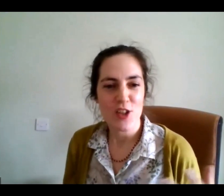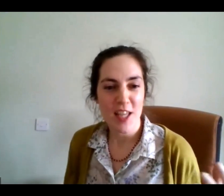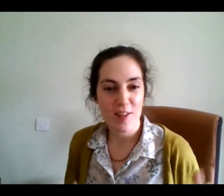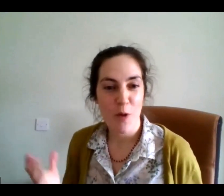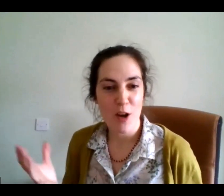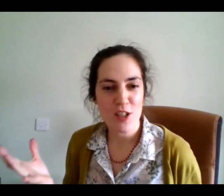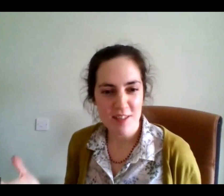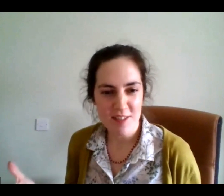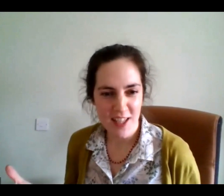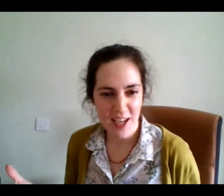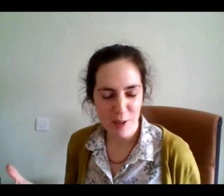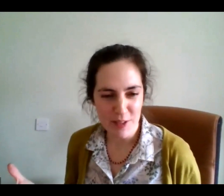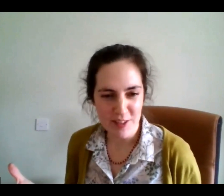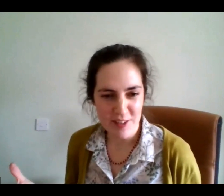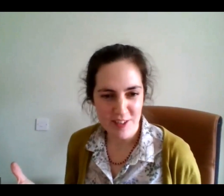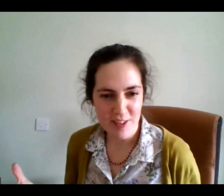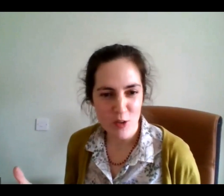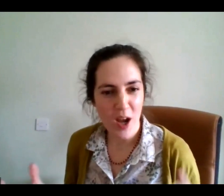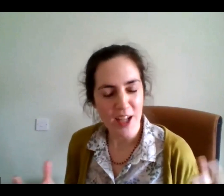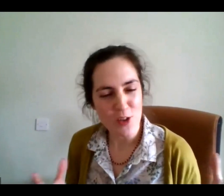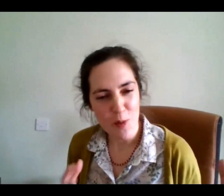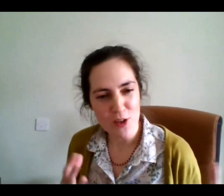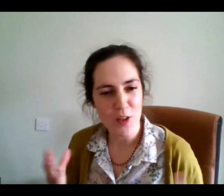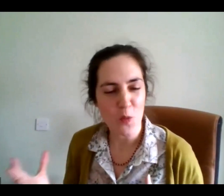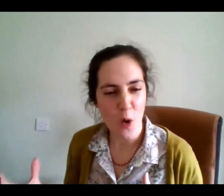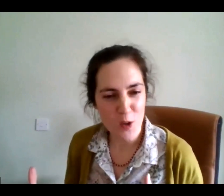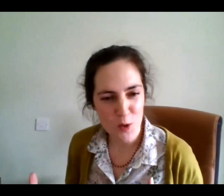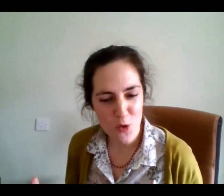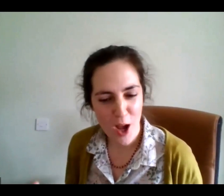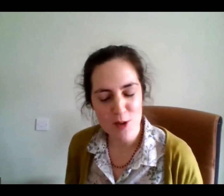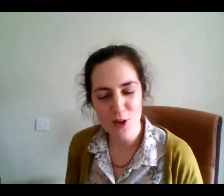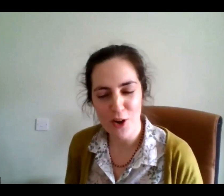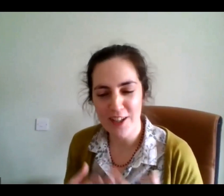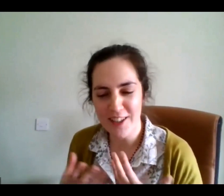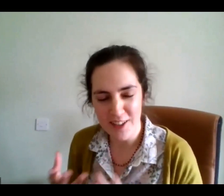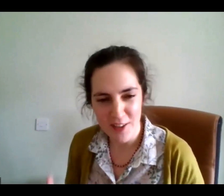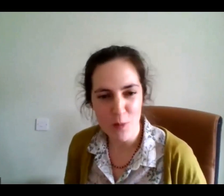to the expressionistic elements, and you mentioned that you worked with a dramaturg, and